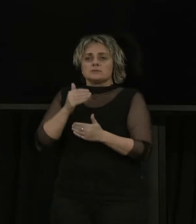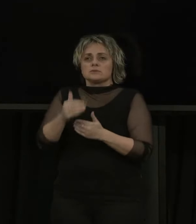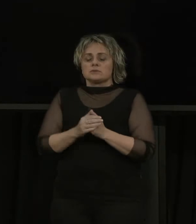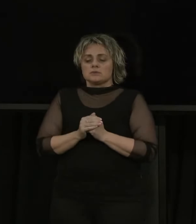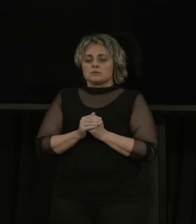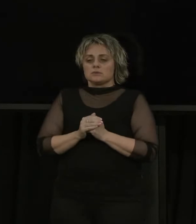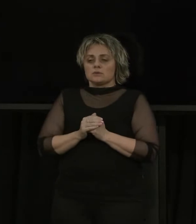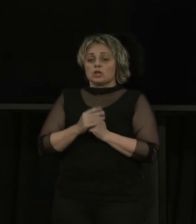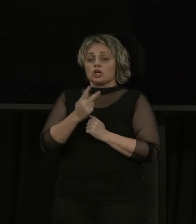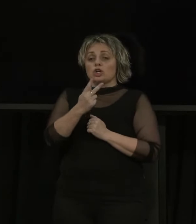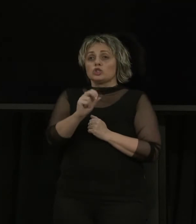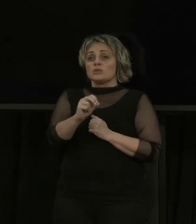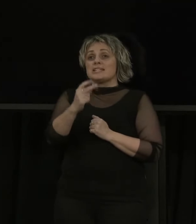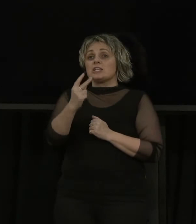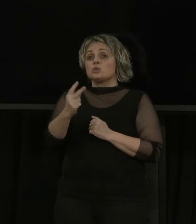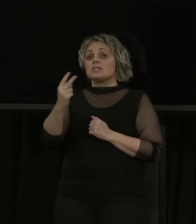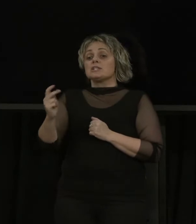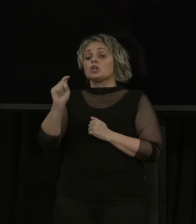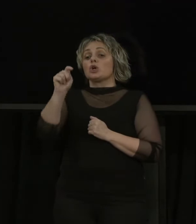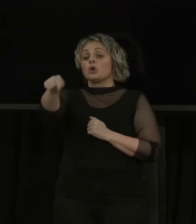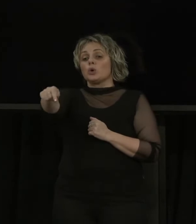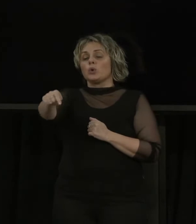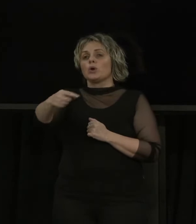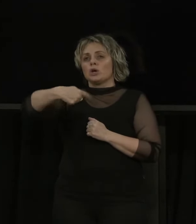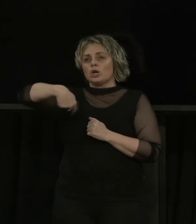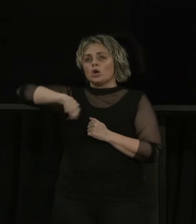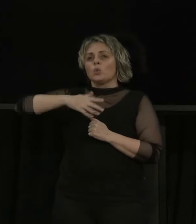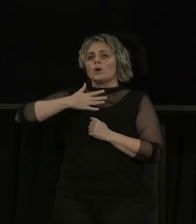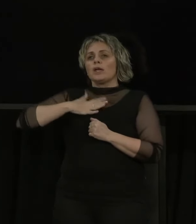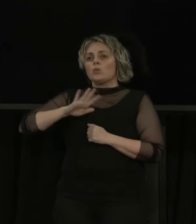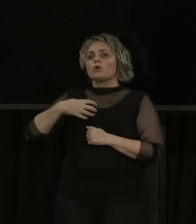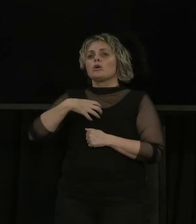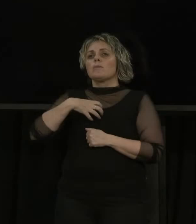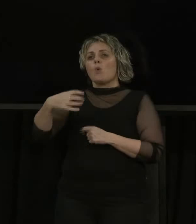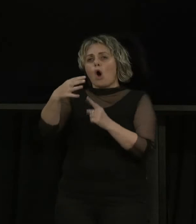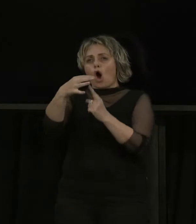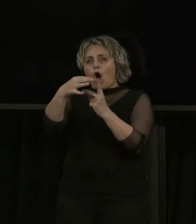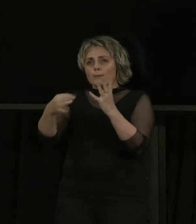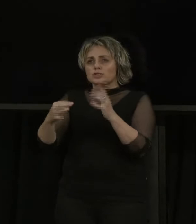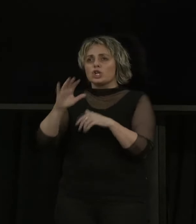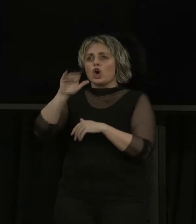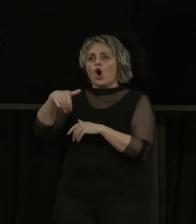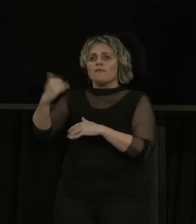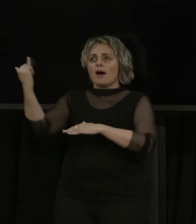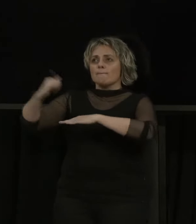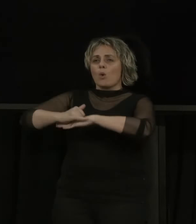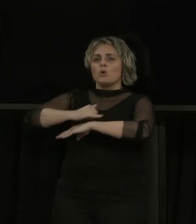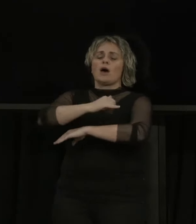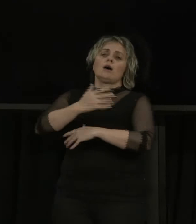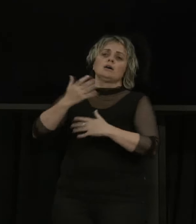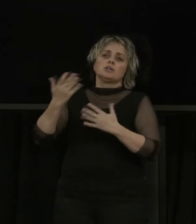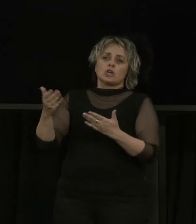approach and nothing about the reconnecting strategy was